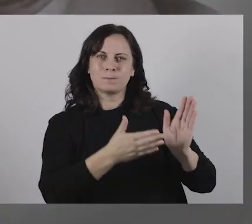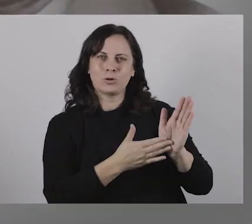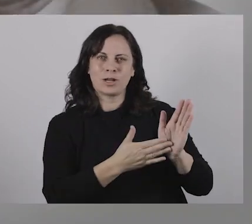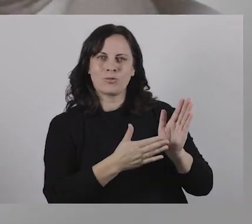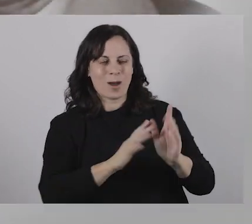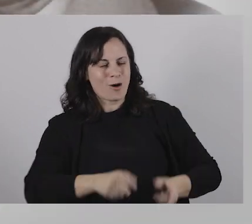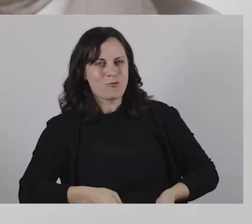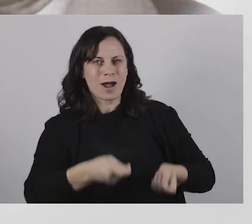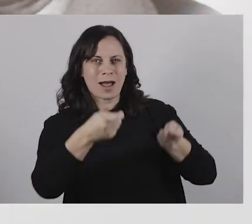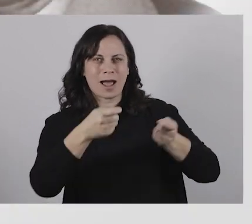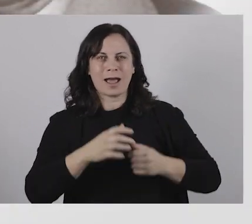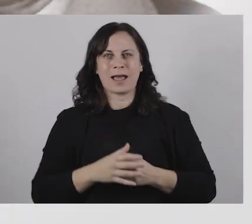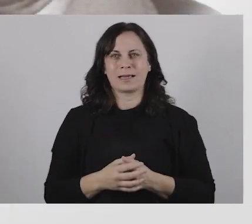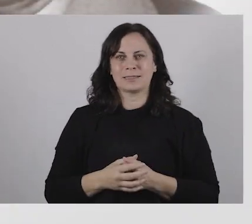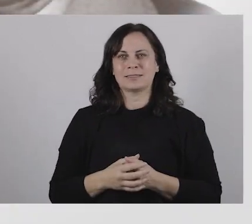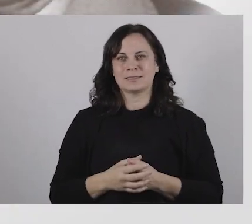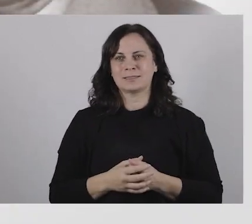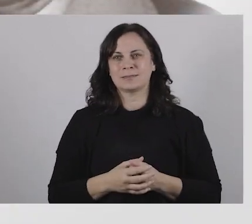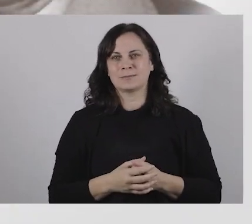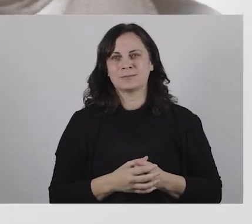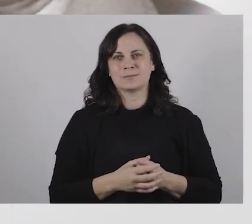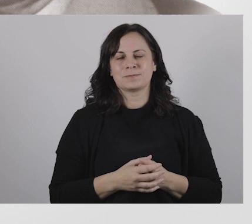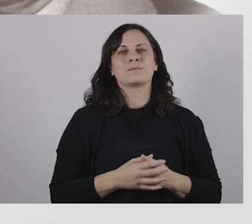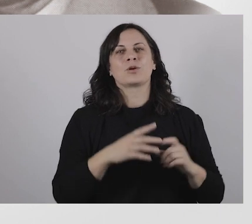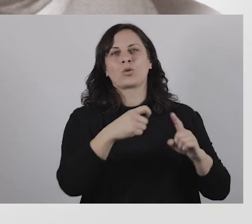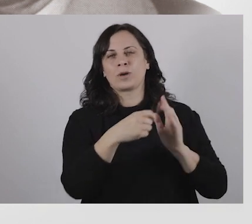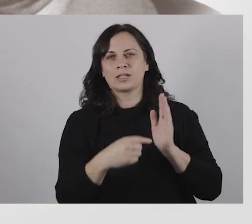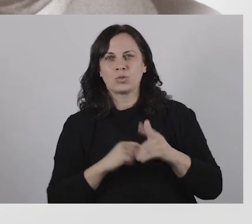such as Kuia Tuini and Kuia Ngoi as well.